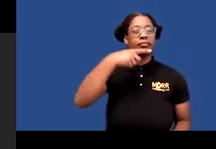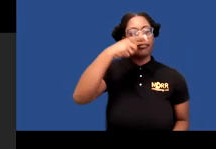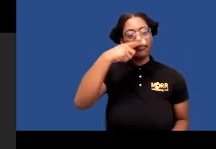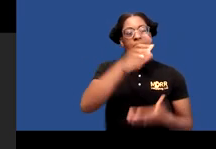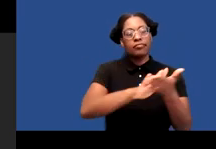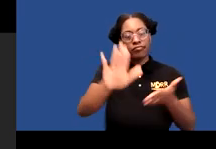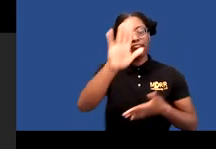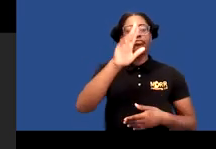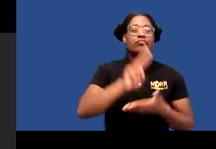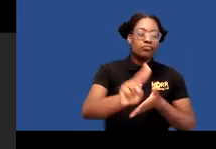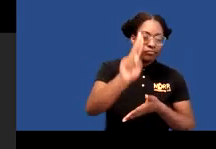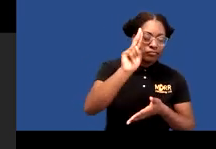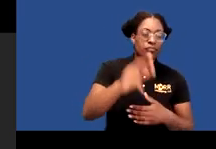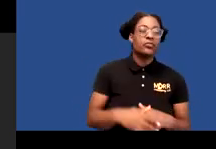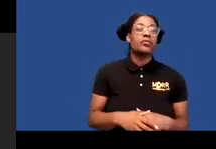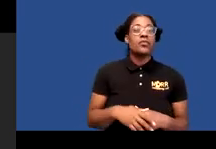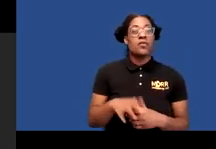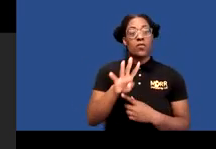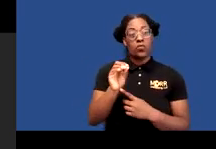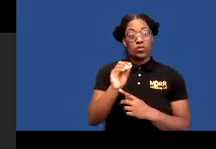40% from private colleges and universities.